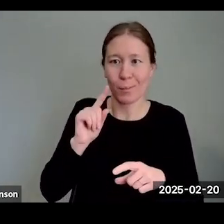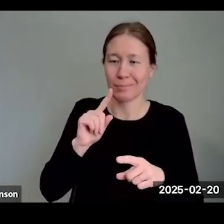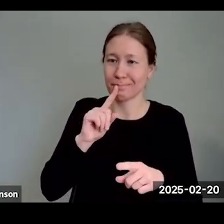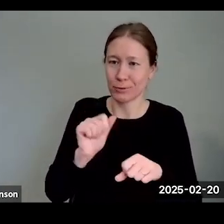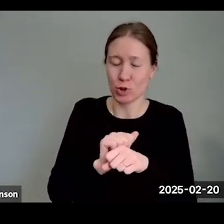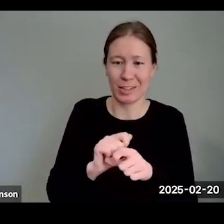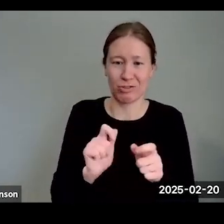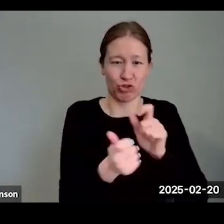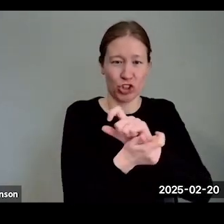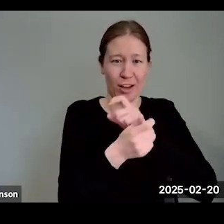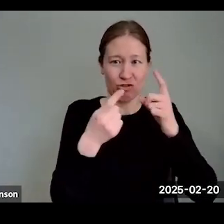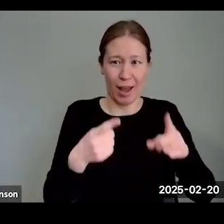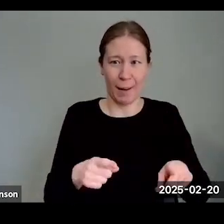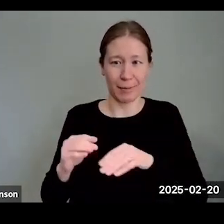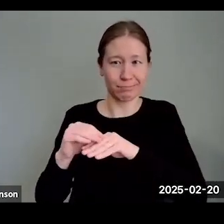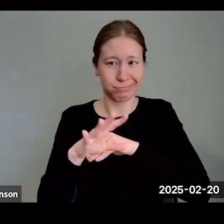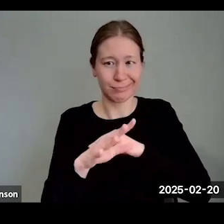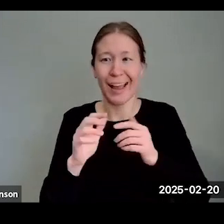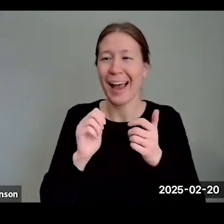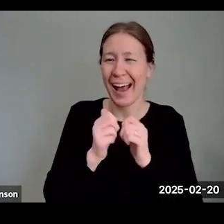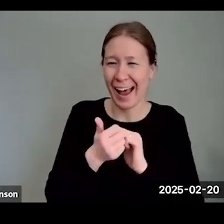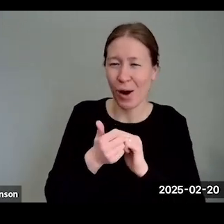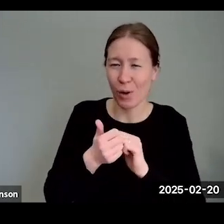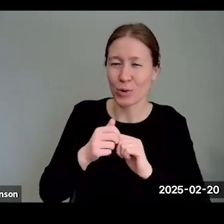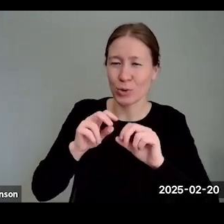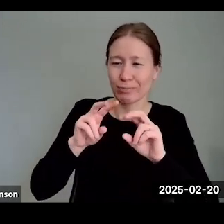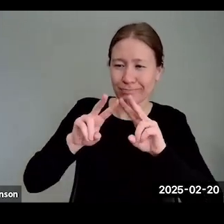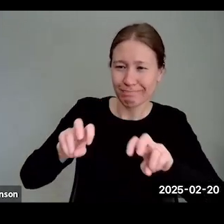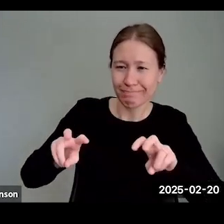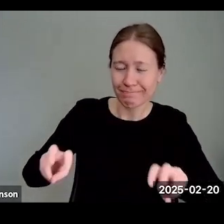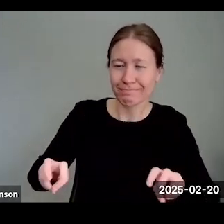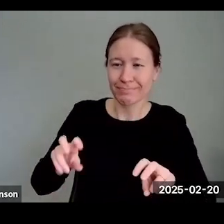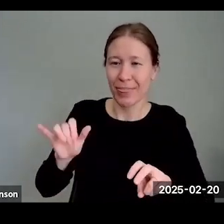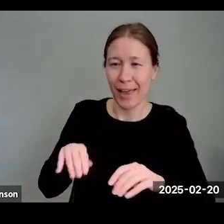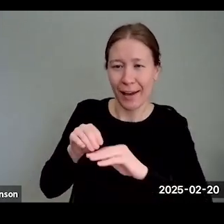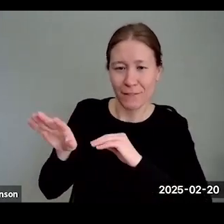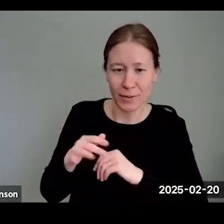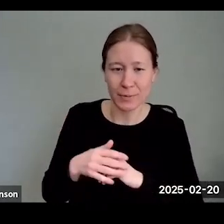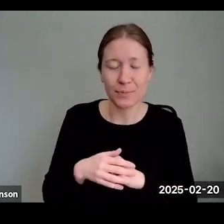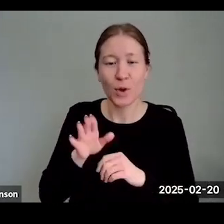We're now gonna transition into marginal job functions. And we're gonna carry that tangible example